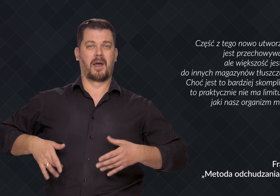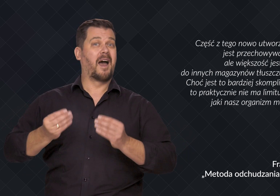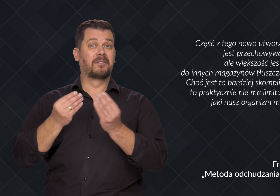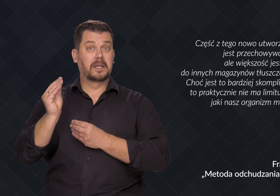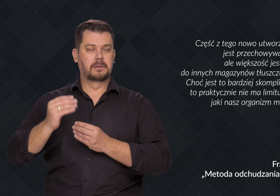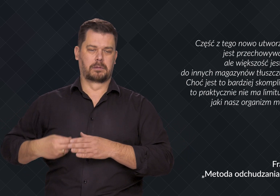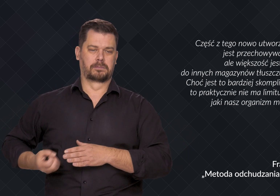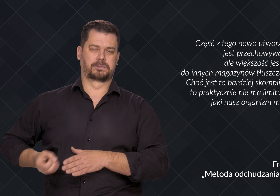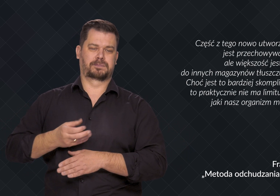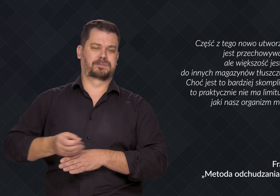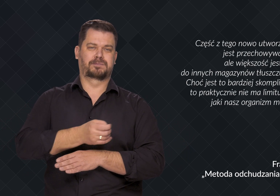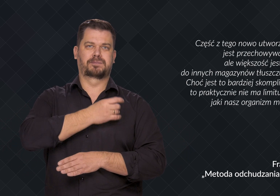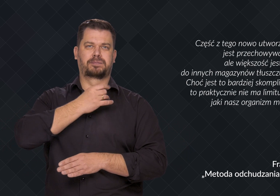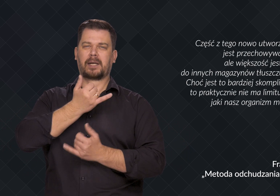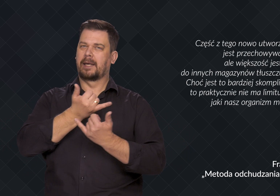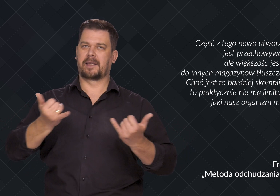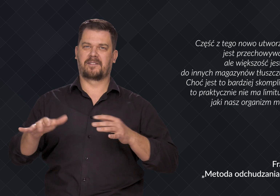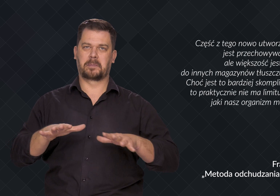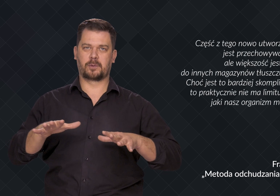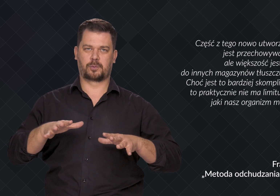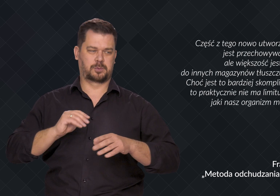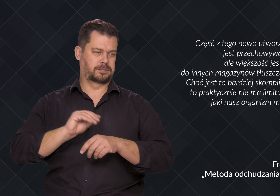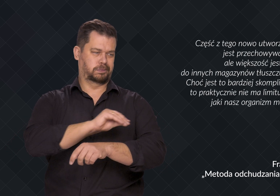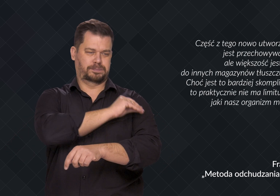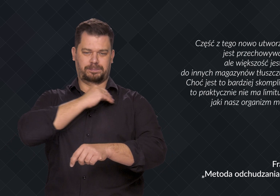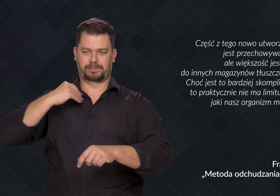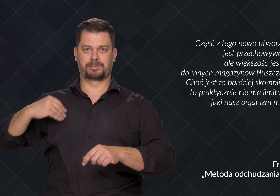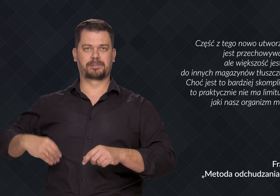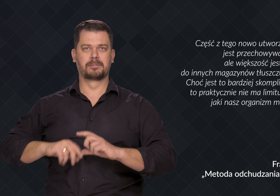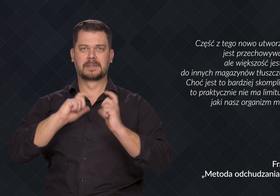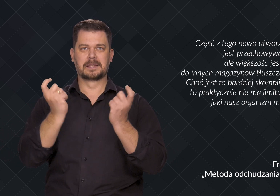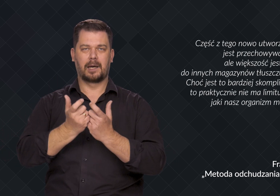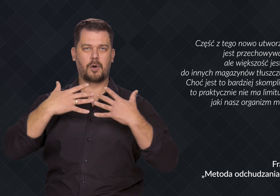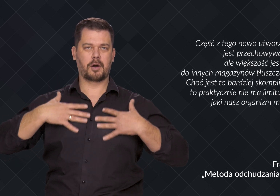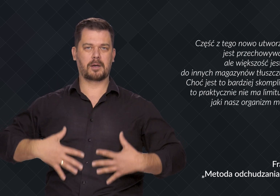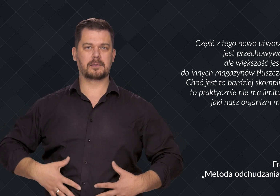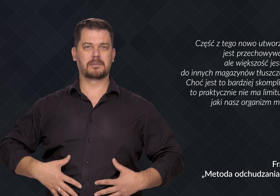but most is exported to other fat stores in the body.